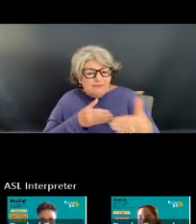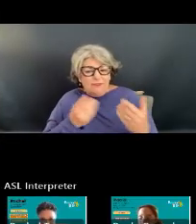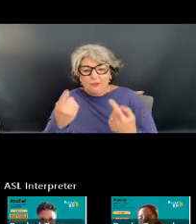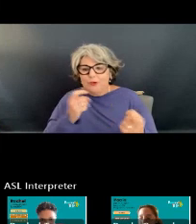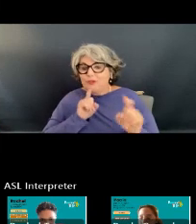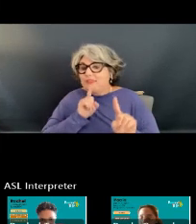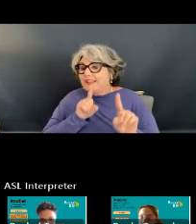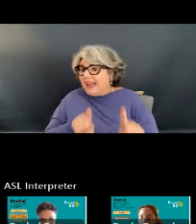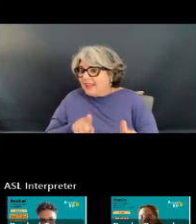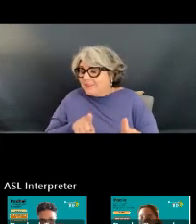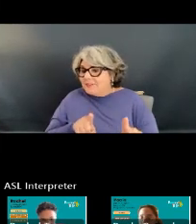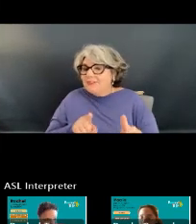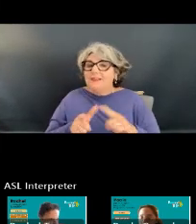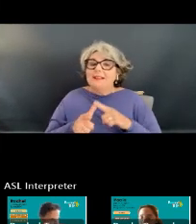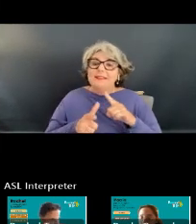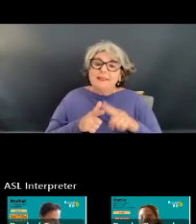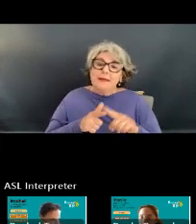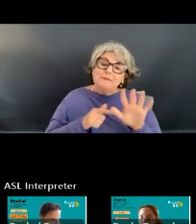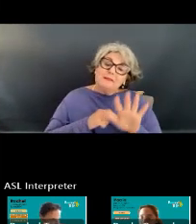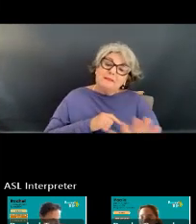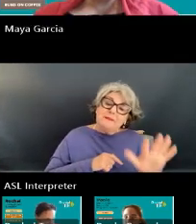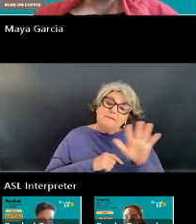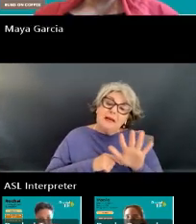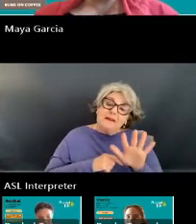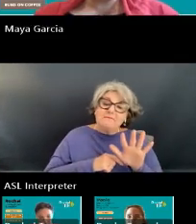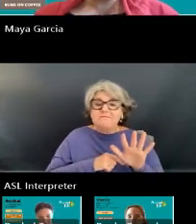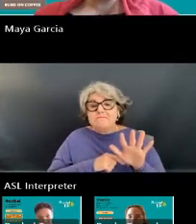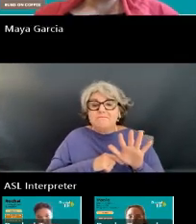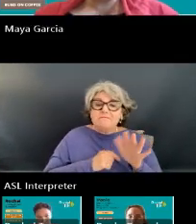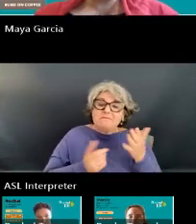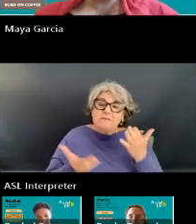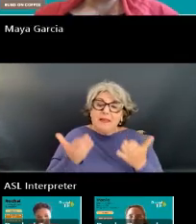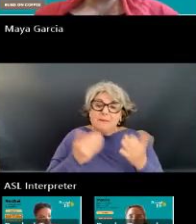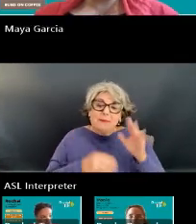means we have time for about, I would say, 4 questions.